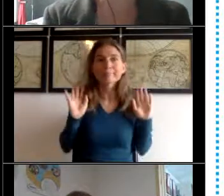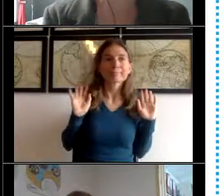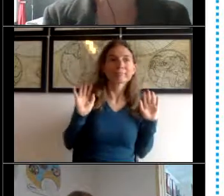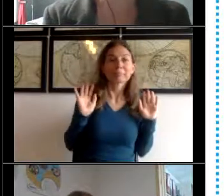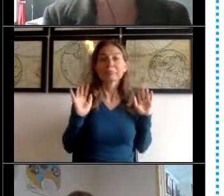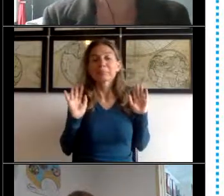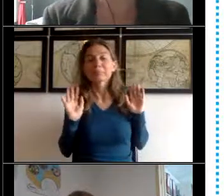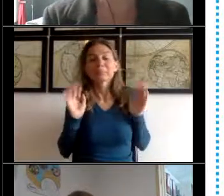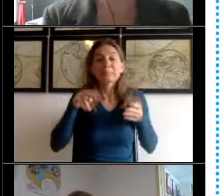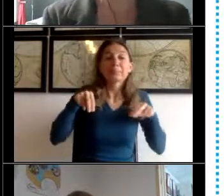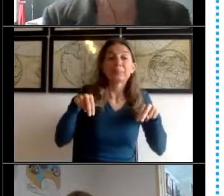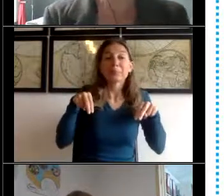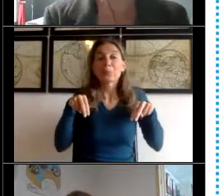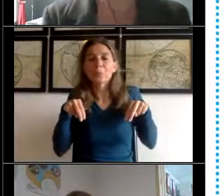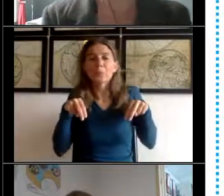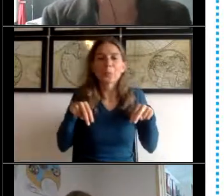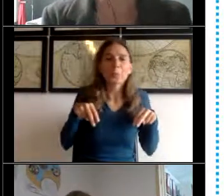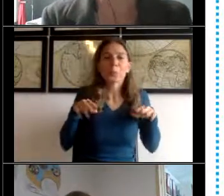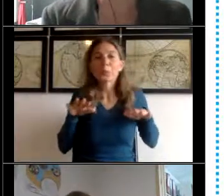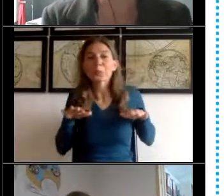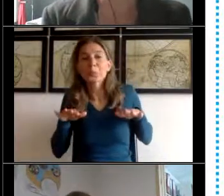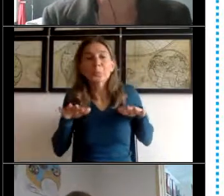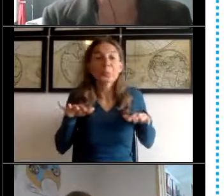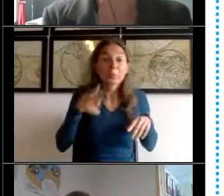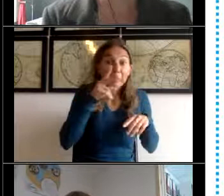They're waiting for what is going to happen.